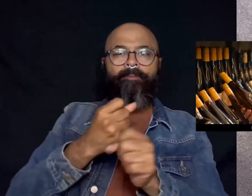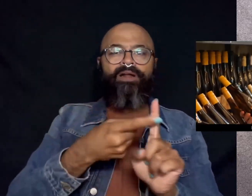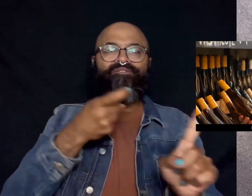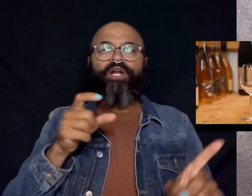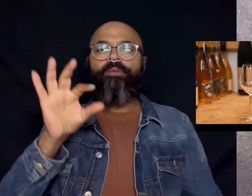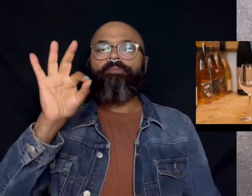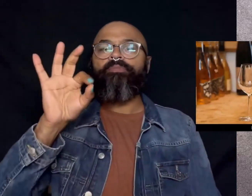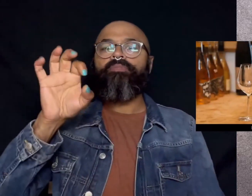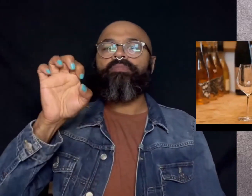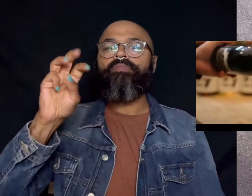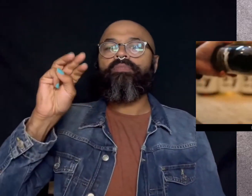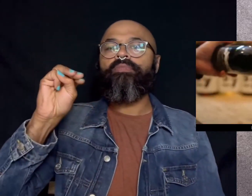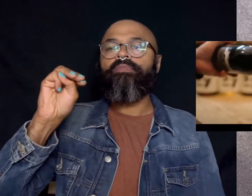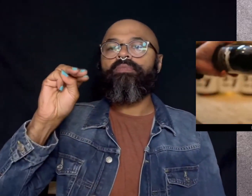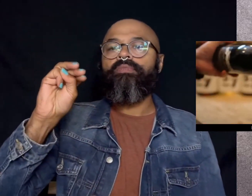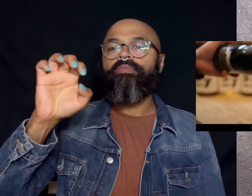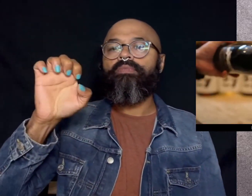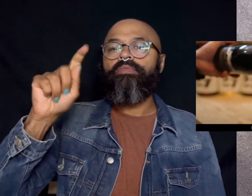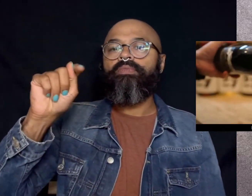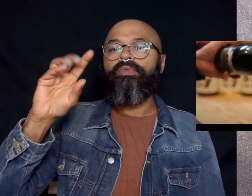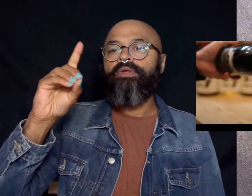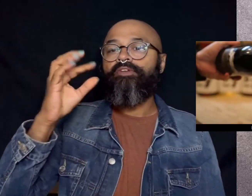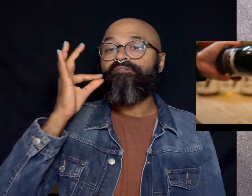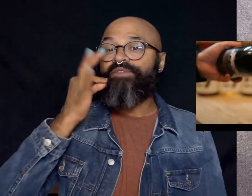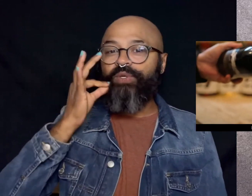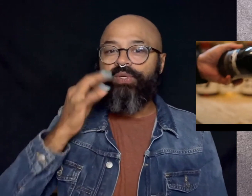The alcoholic drink is made from fermented fruit.